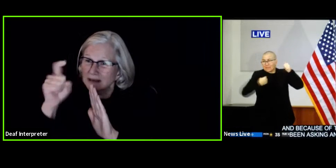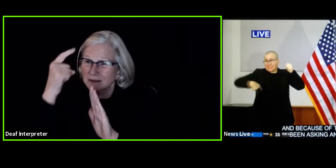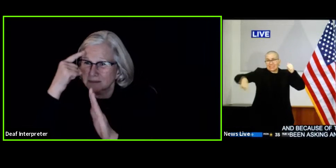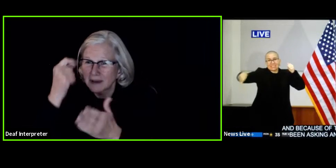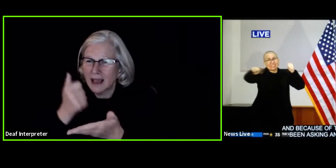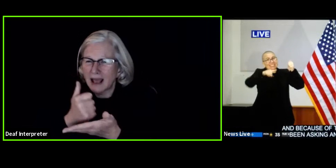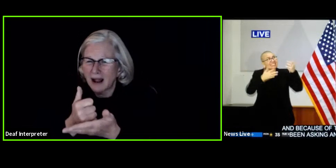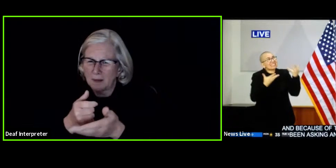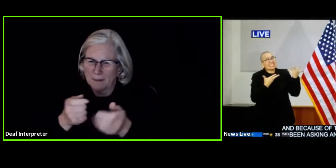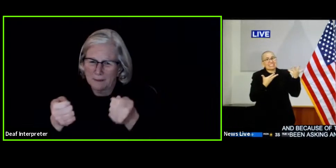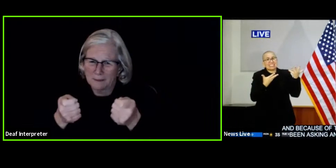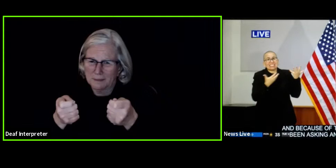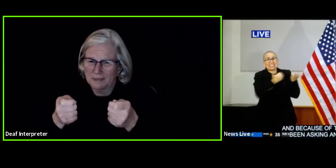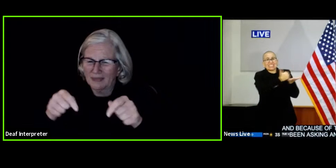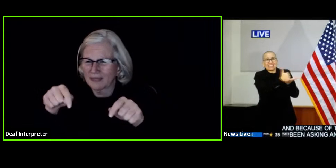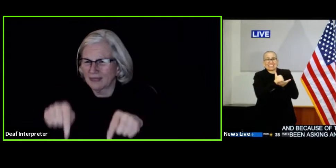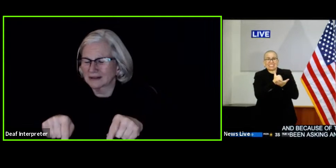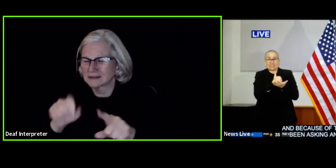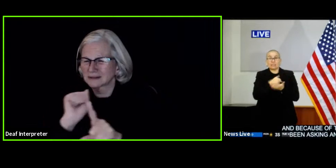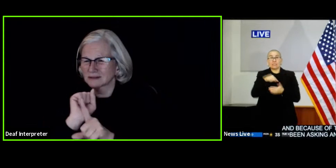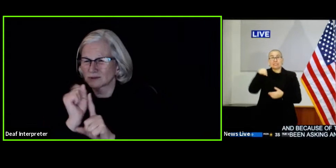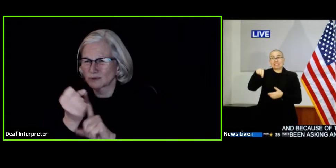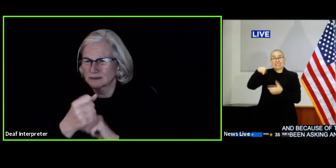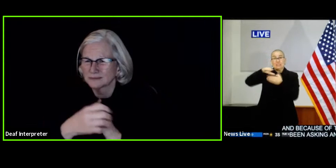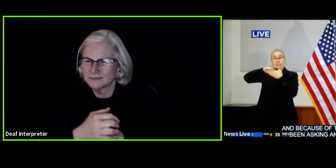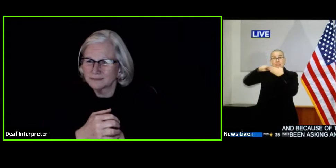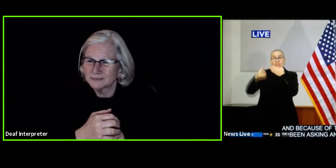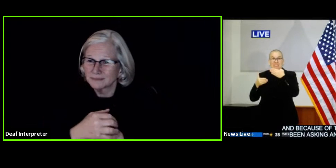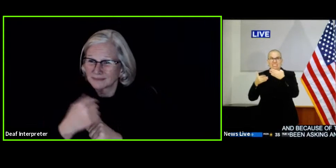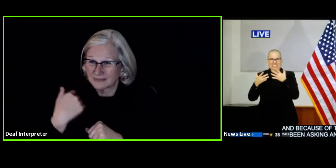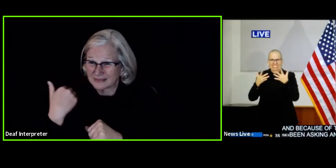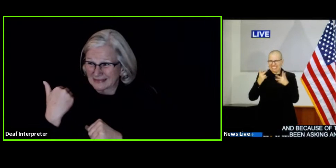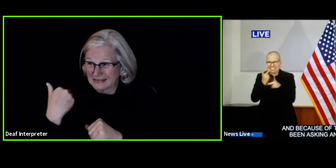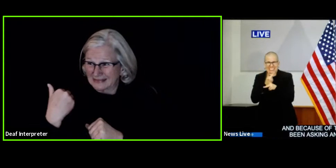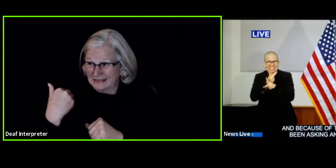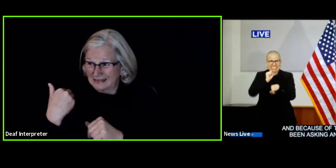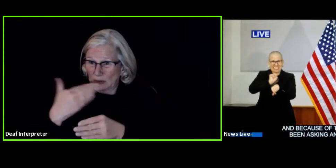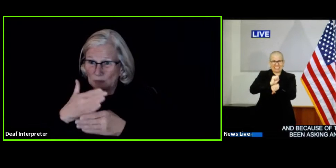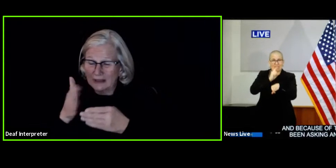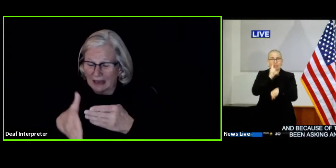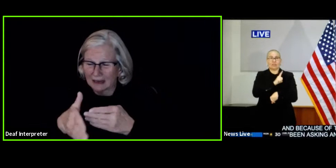THE ENTIRE WEEKEND WITH OUR LEGISLATIVE PARTNERS. I WANT TO GIVE A SPECIAL THANK YOU TO THE HOUSE MAJORITY